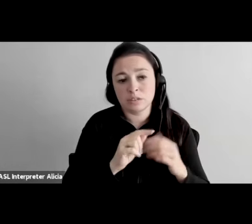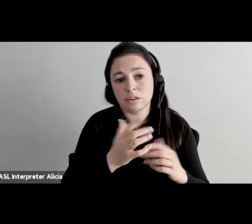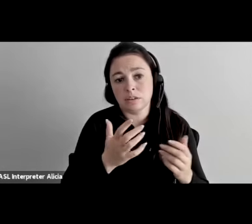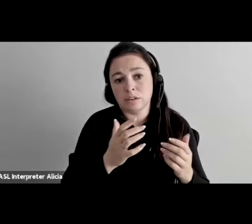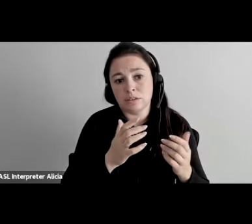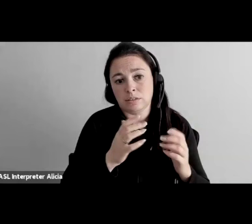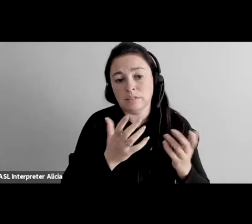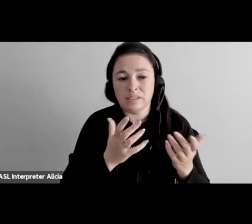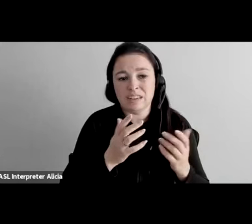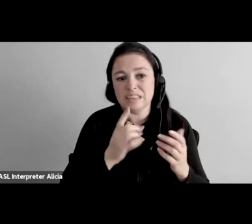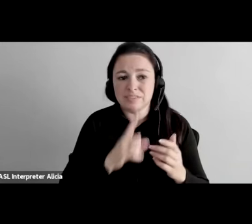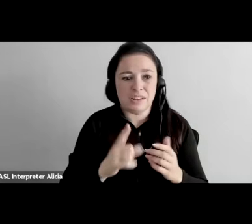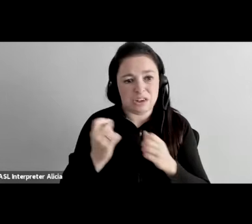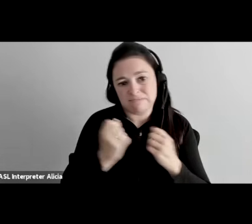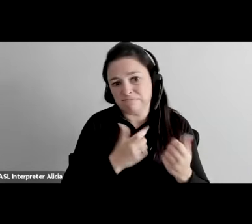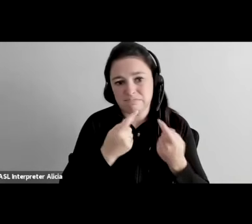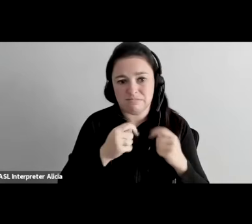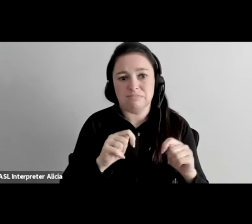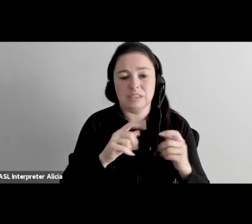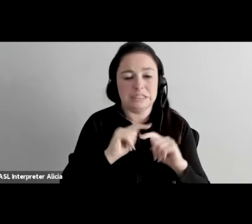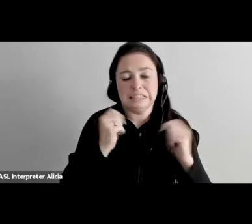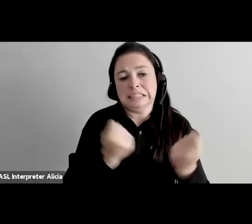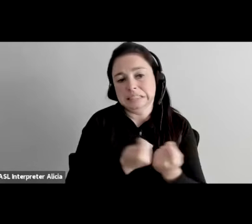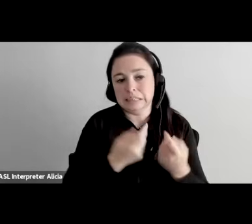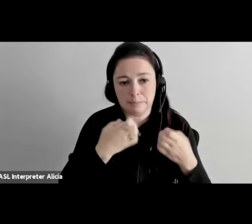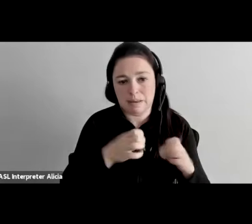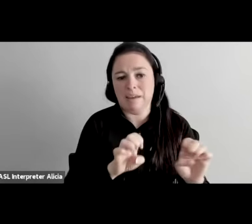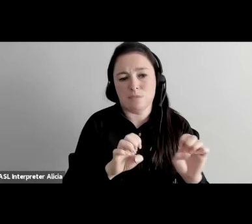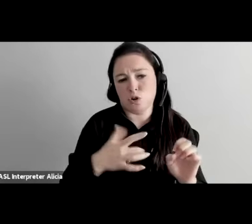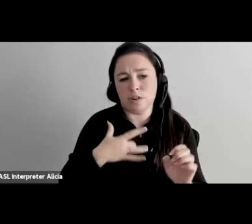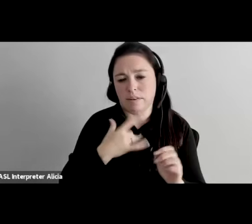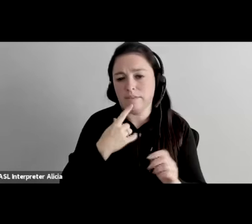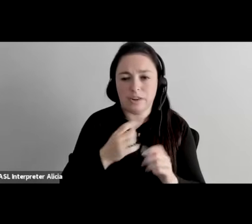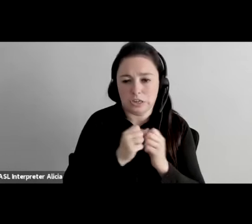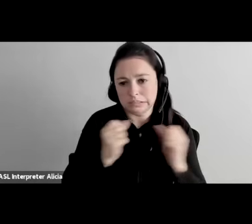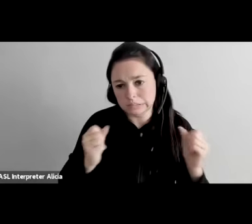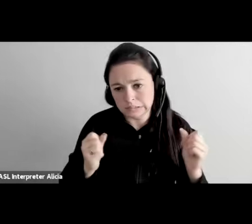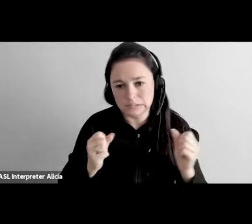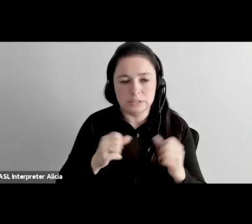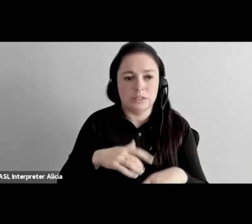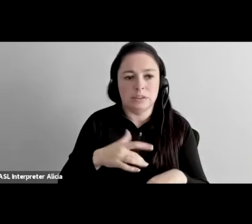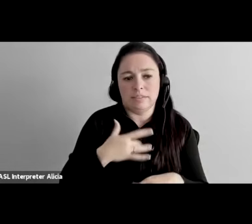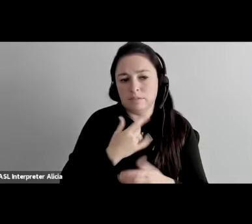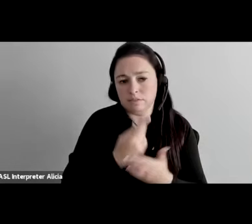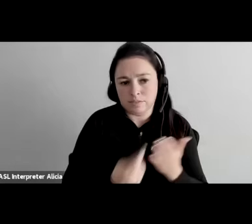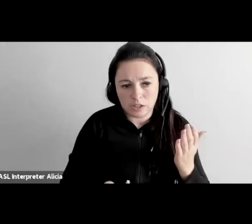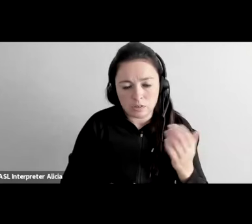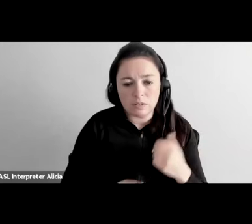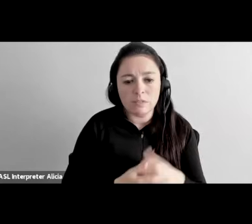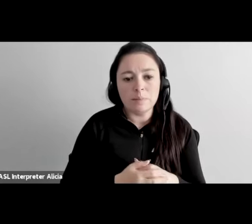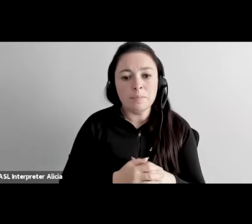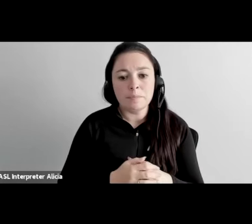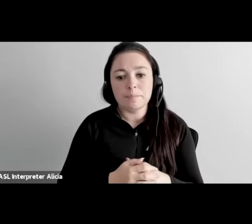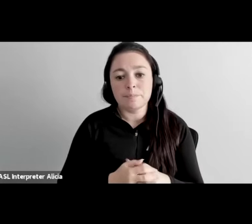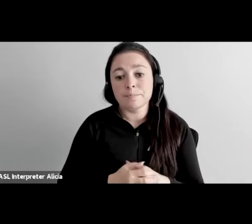it was incredibly vulnerable consent is everything and as disabled people many of us have developed a